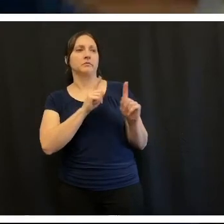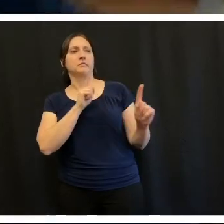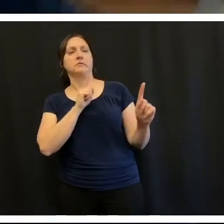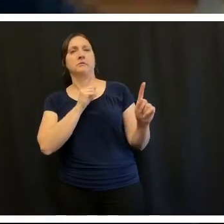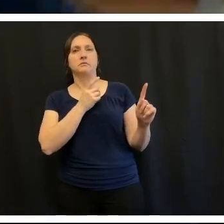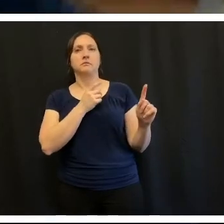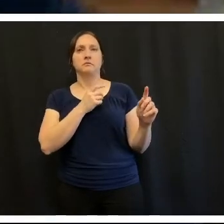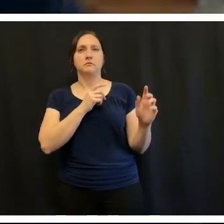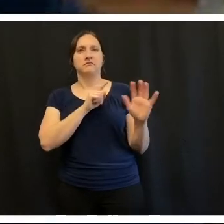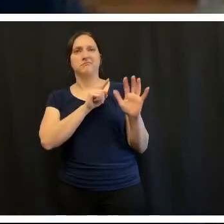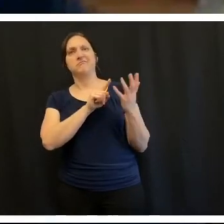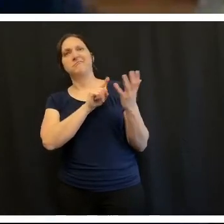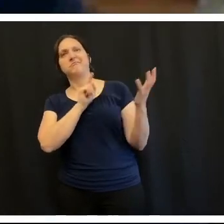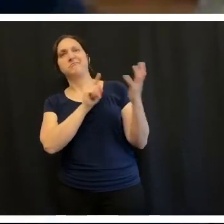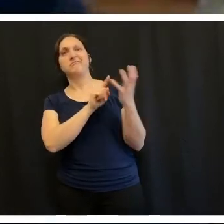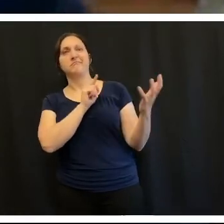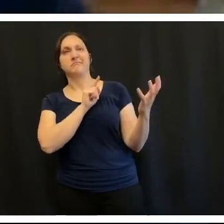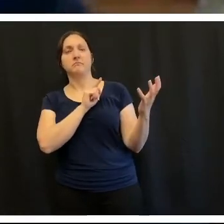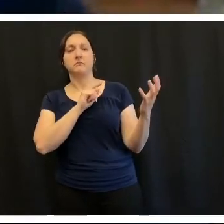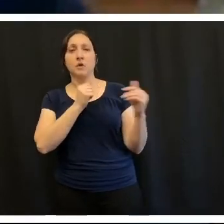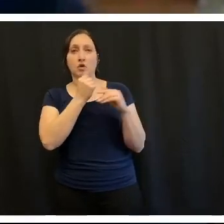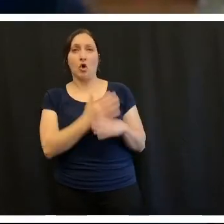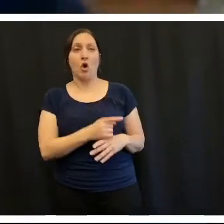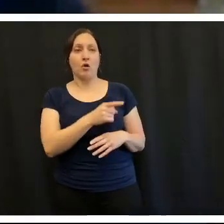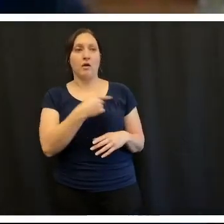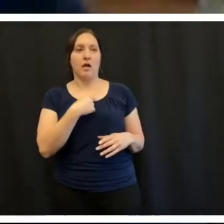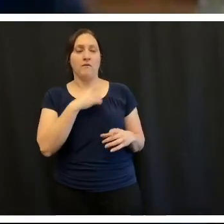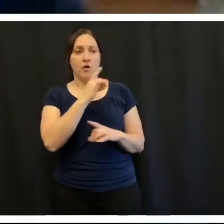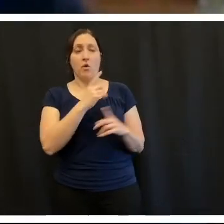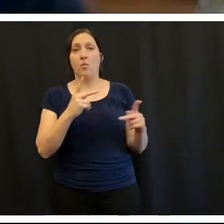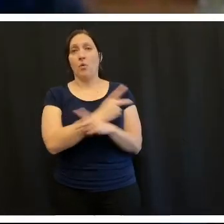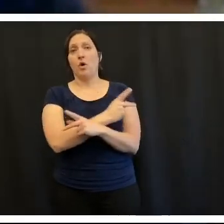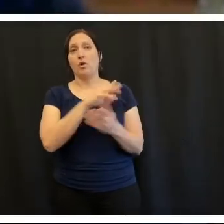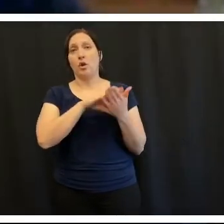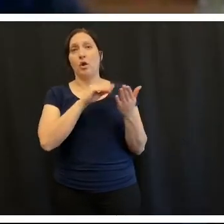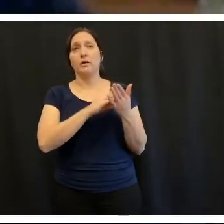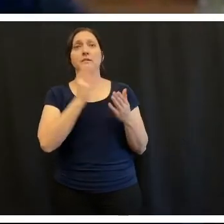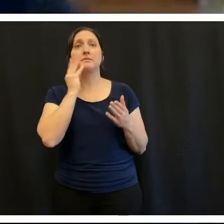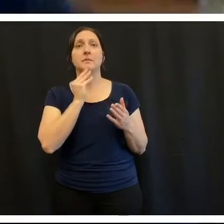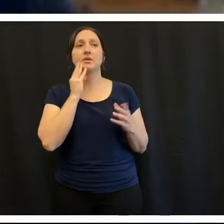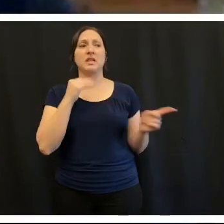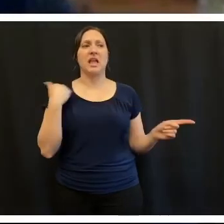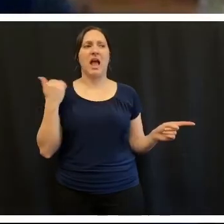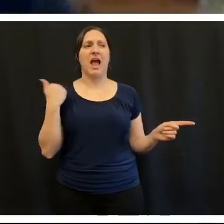that learning experience. Young children they tend to be a little more resilient to disruption.